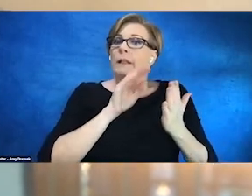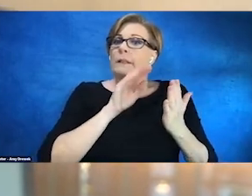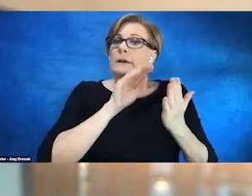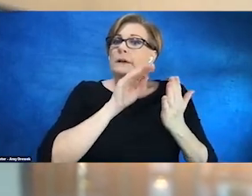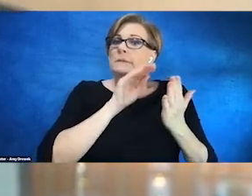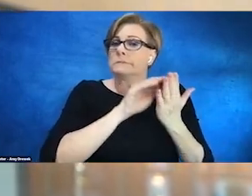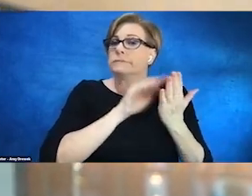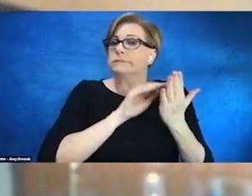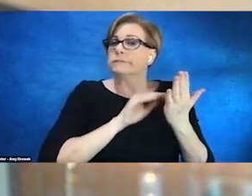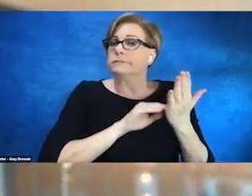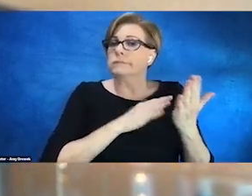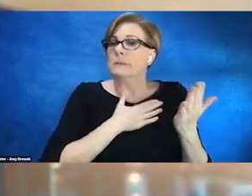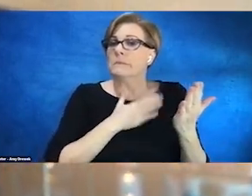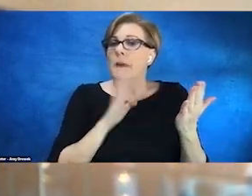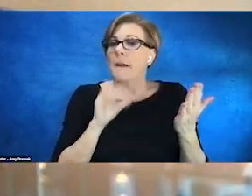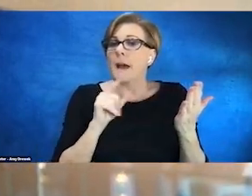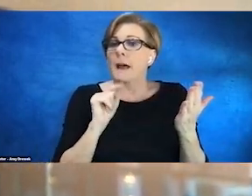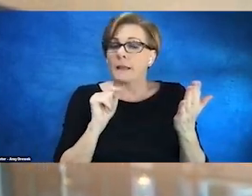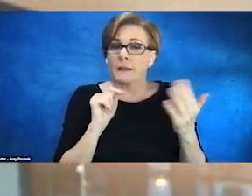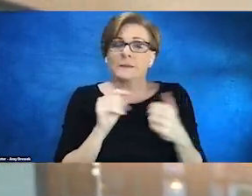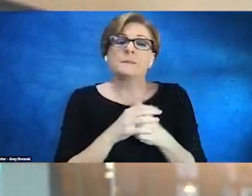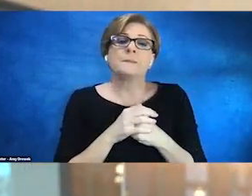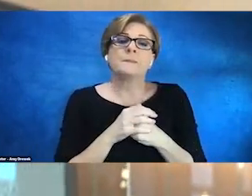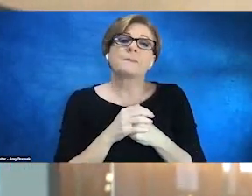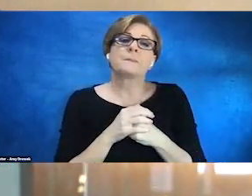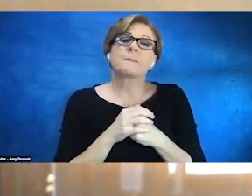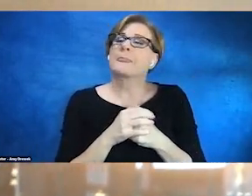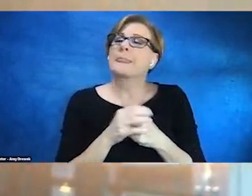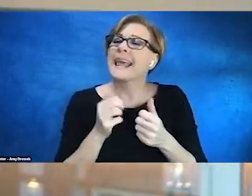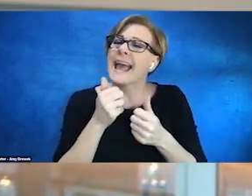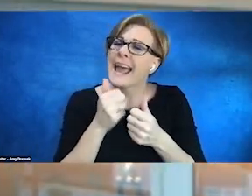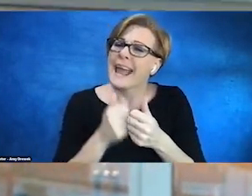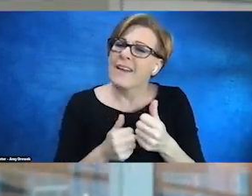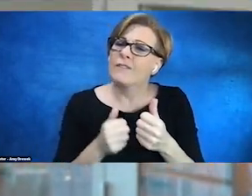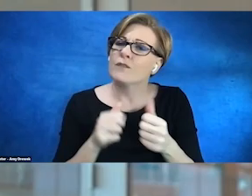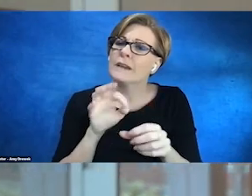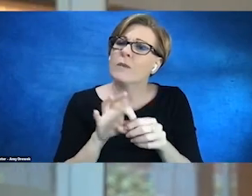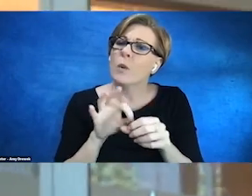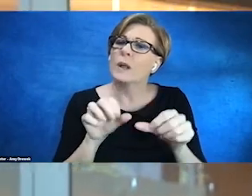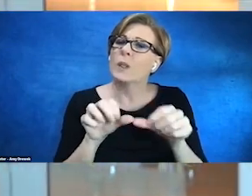to show that to you in just a second however within every one of our voting locations we